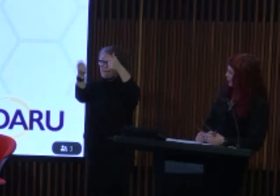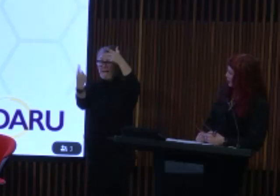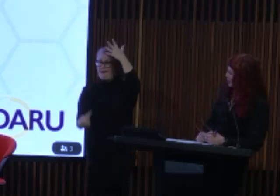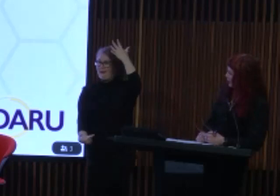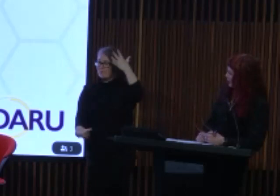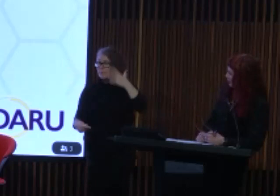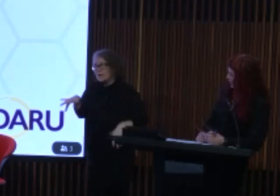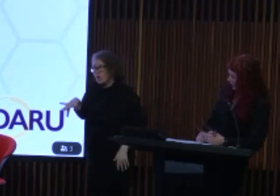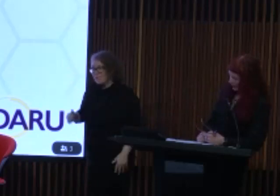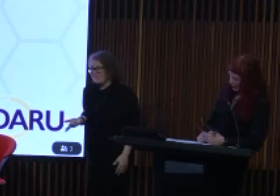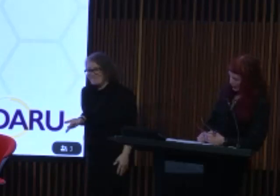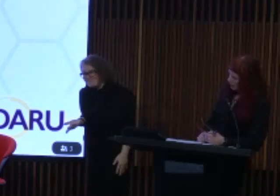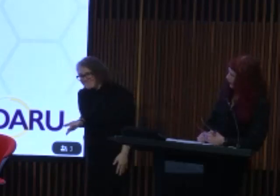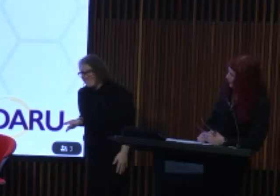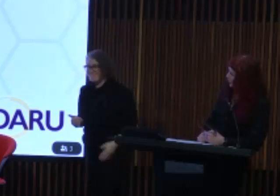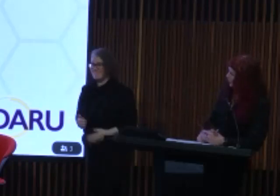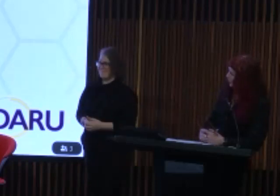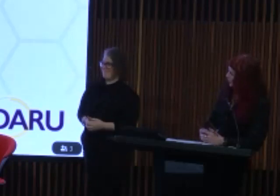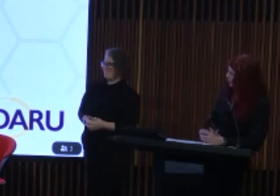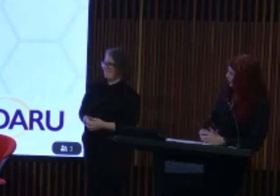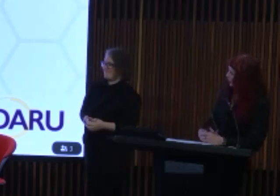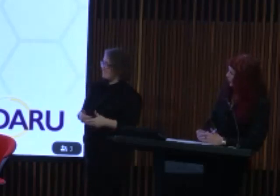we're there yet. Anything else you wanted to say, James?